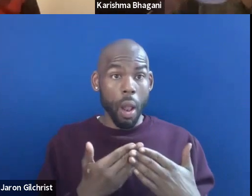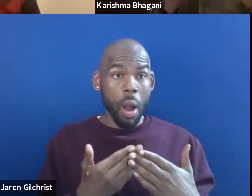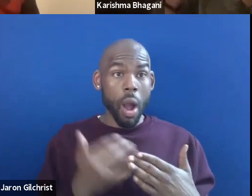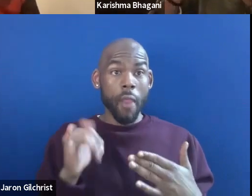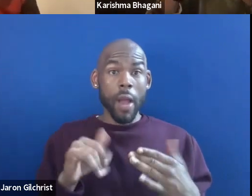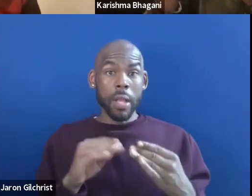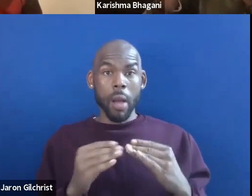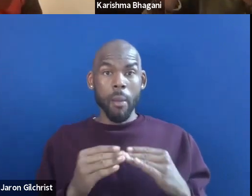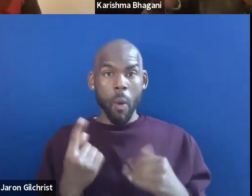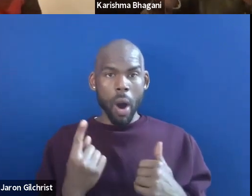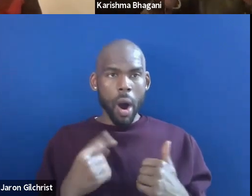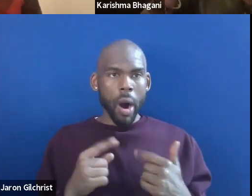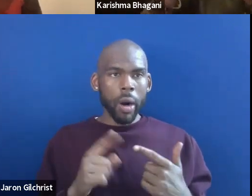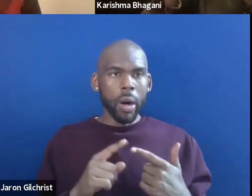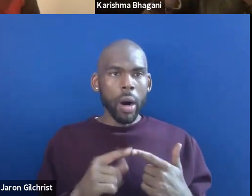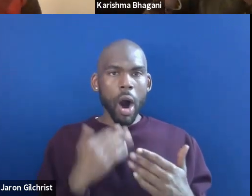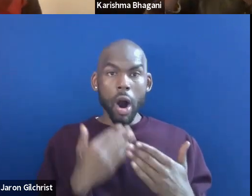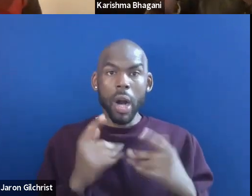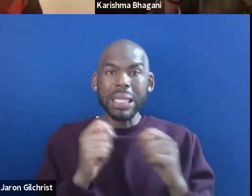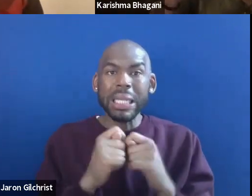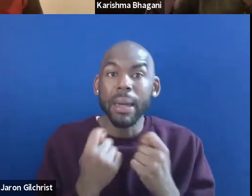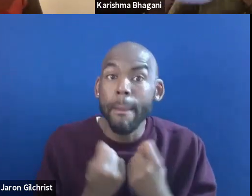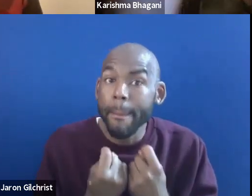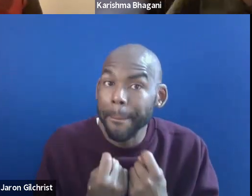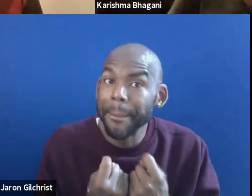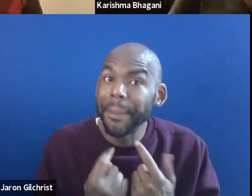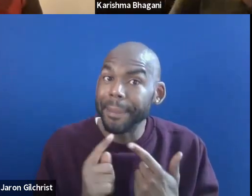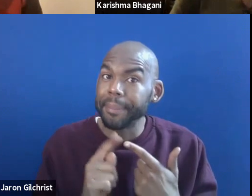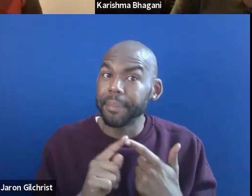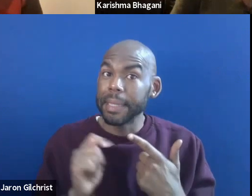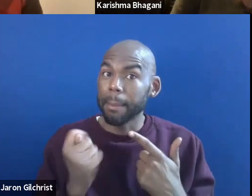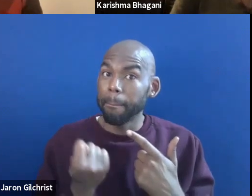Secondly, a good team, I've learned that